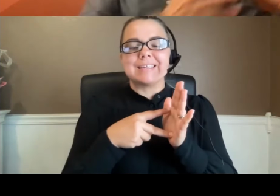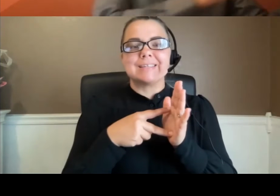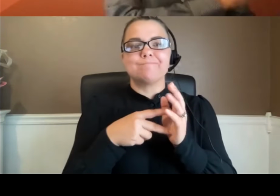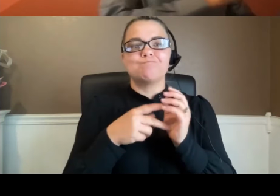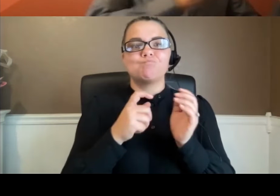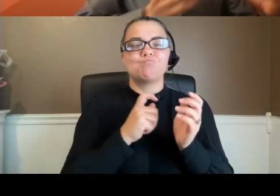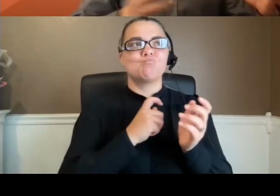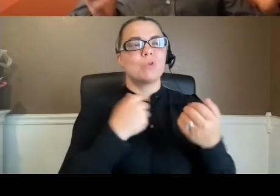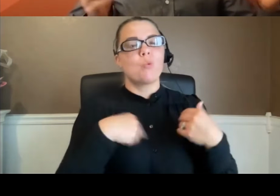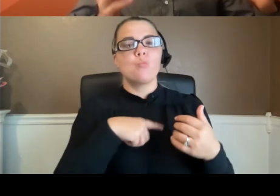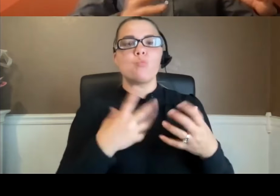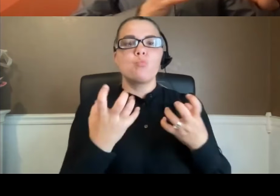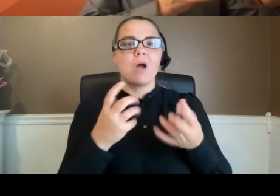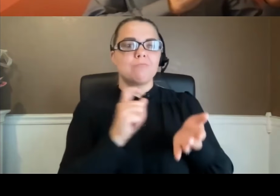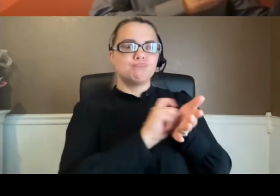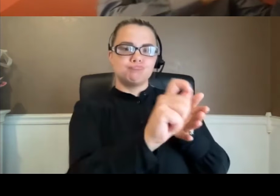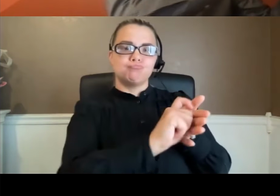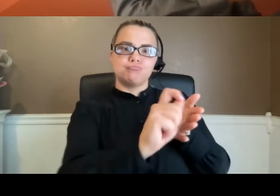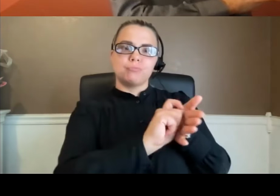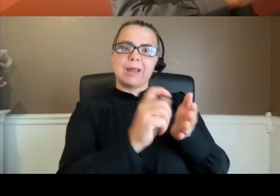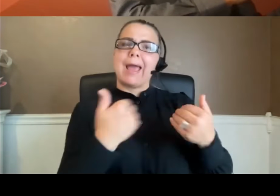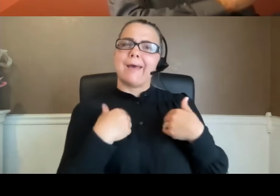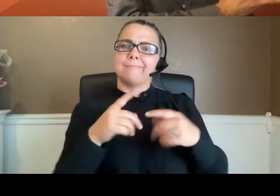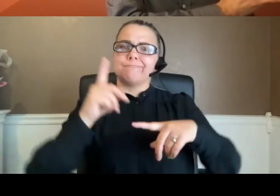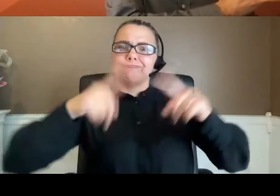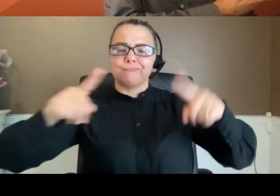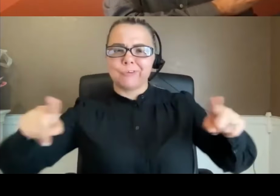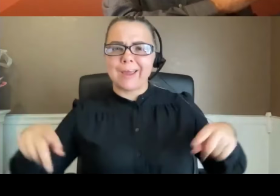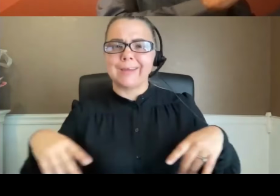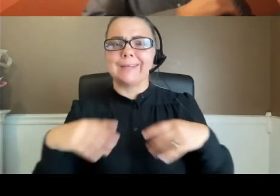You could... different writers have different styles, you could write with a brevity bias or you're